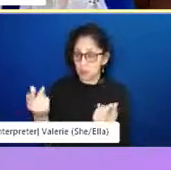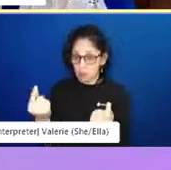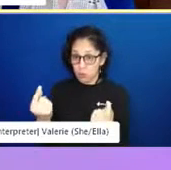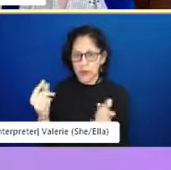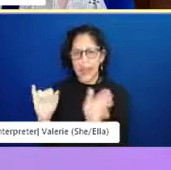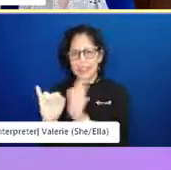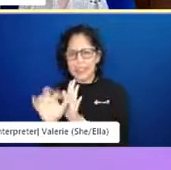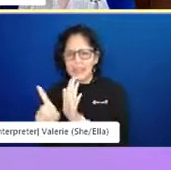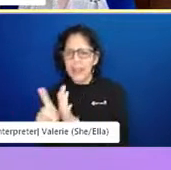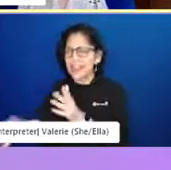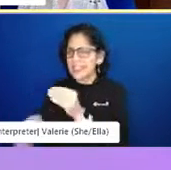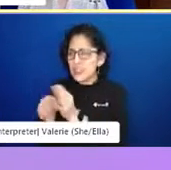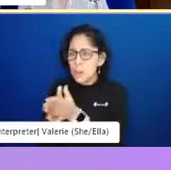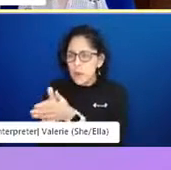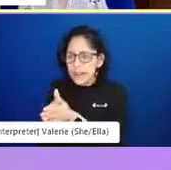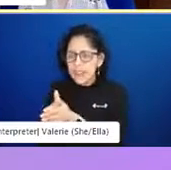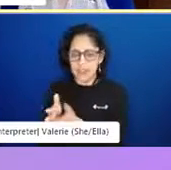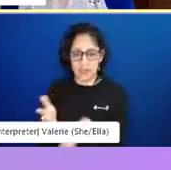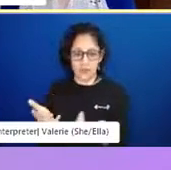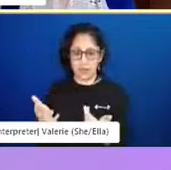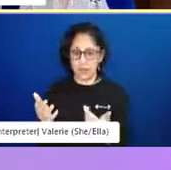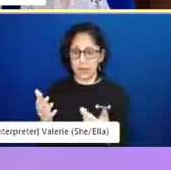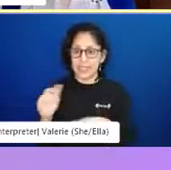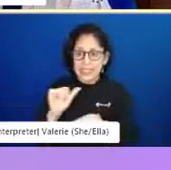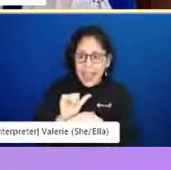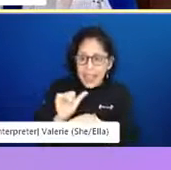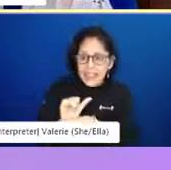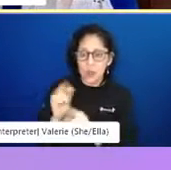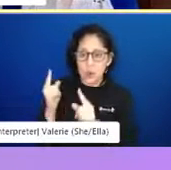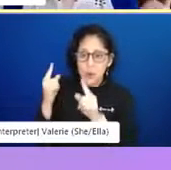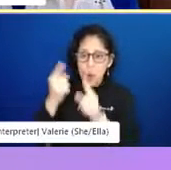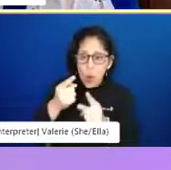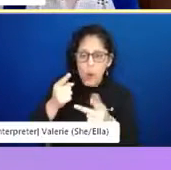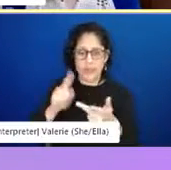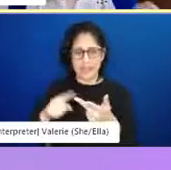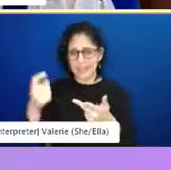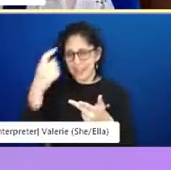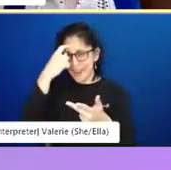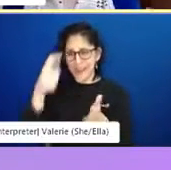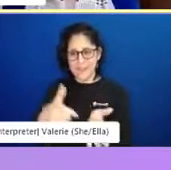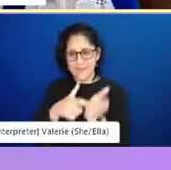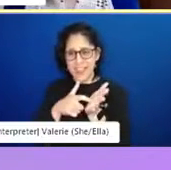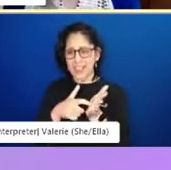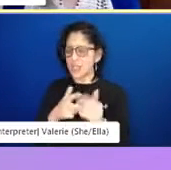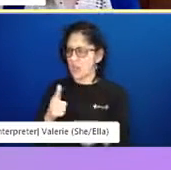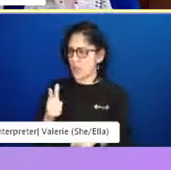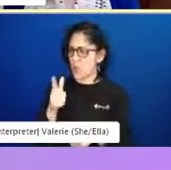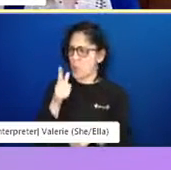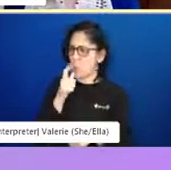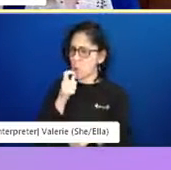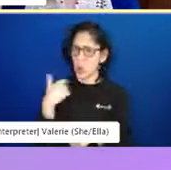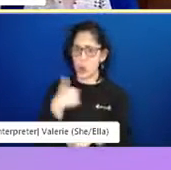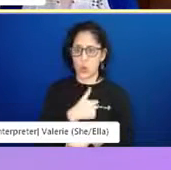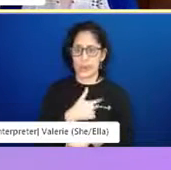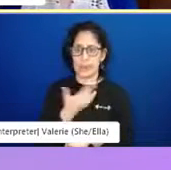goals cognitive cognitive demands and whom we might be excluding from our experiences